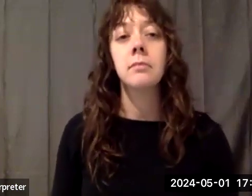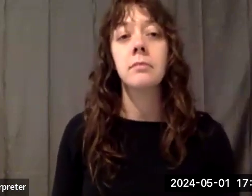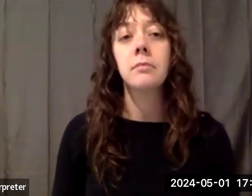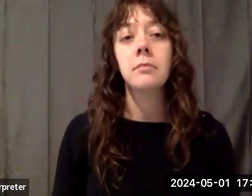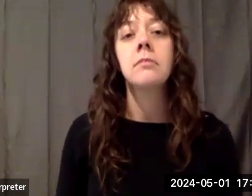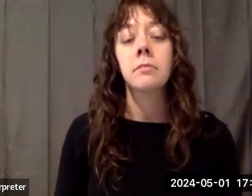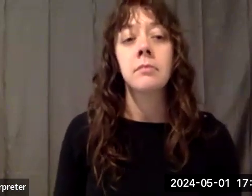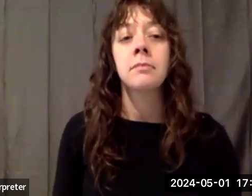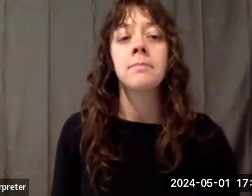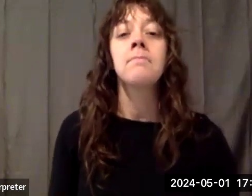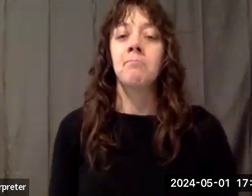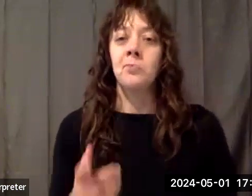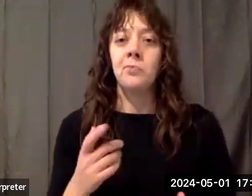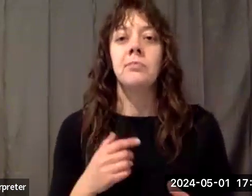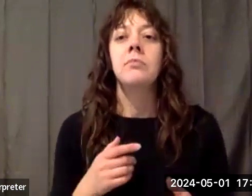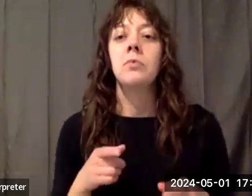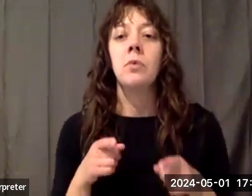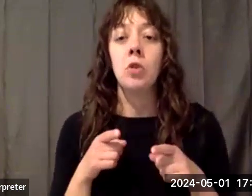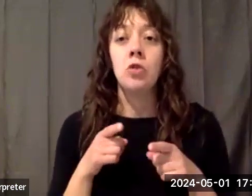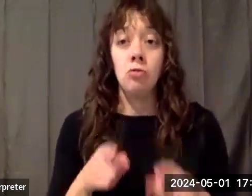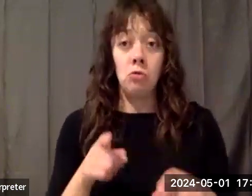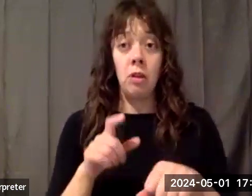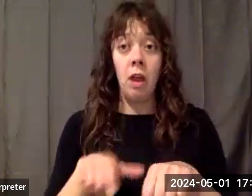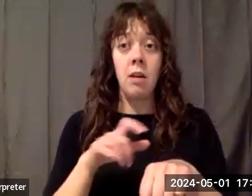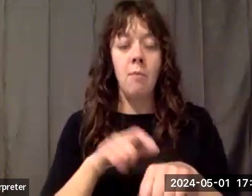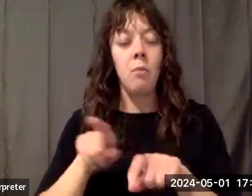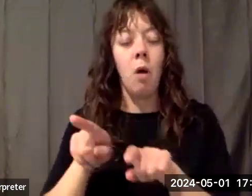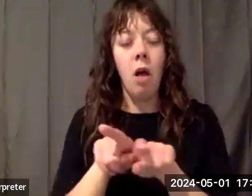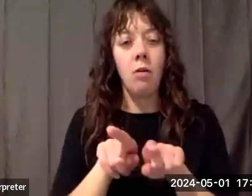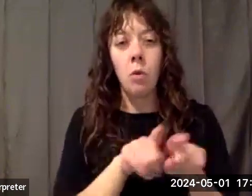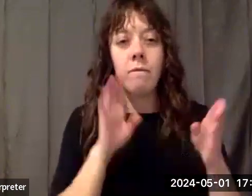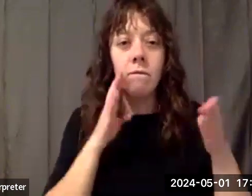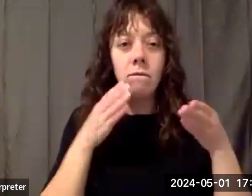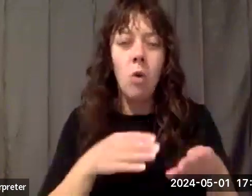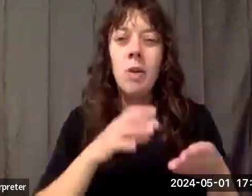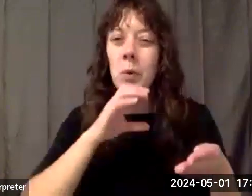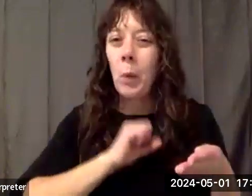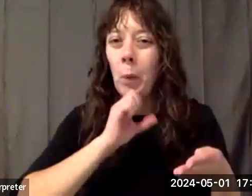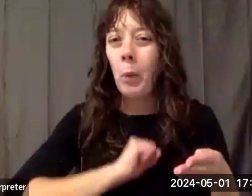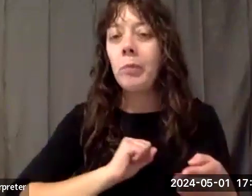we both focused on cleaning up aged applications that had for one reason or another become, become stagnant.